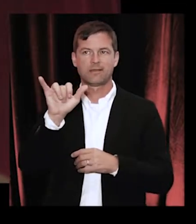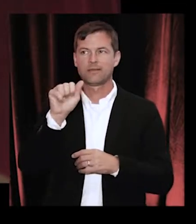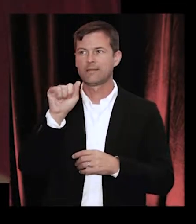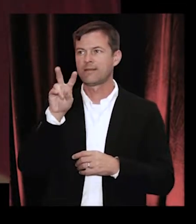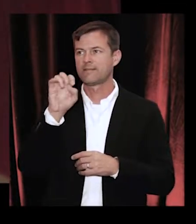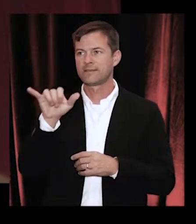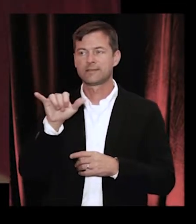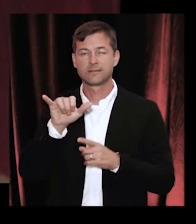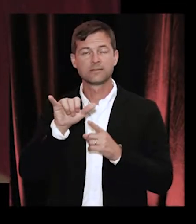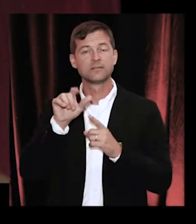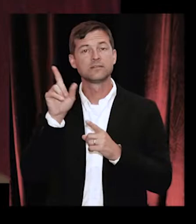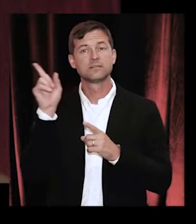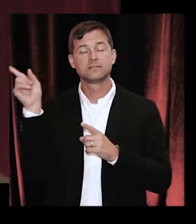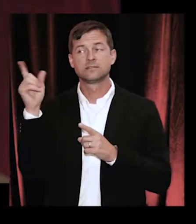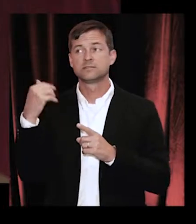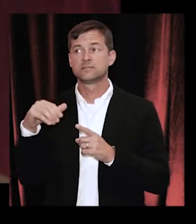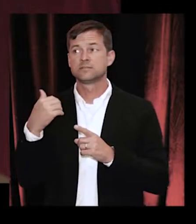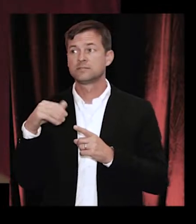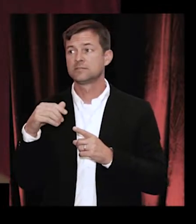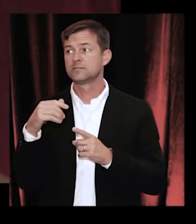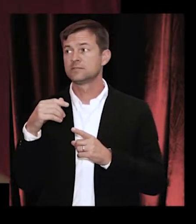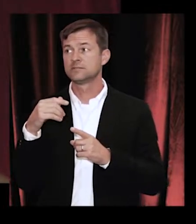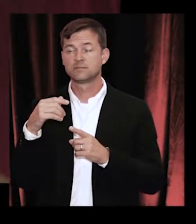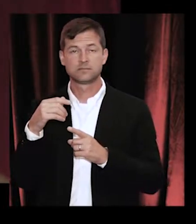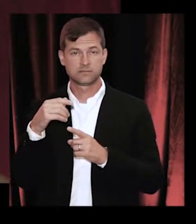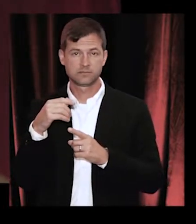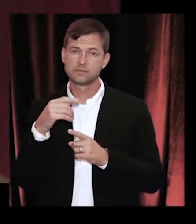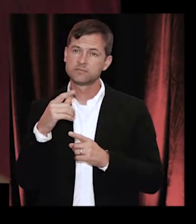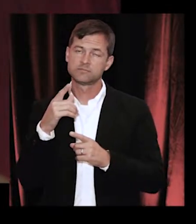We know that she's an esteemed graduate of Auburn University.